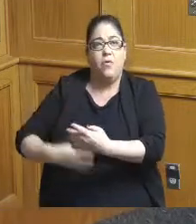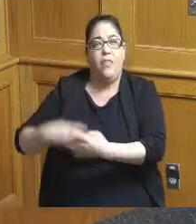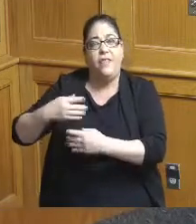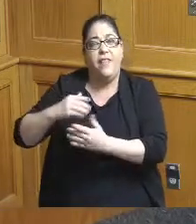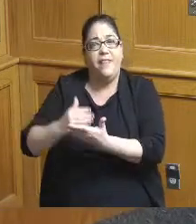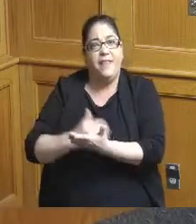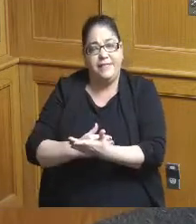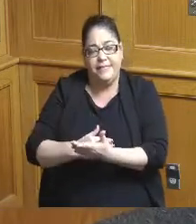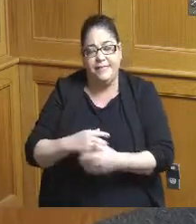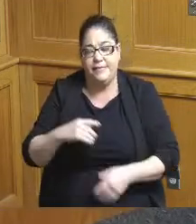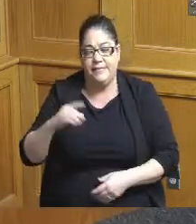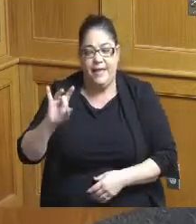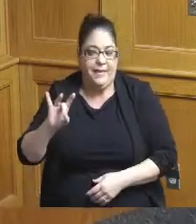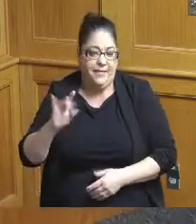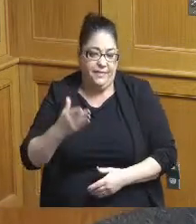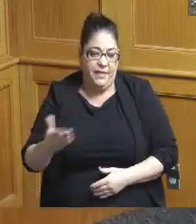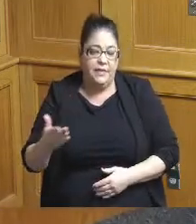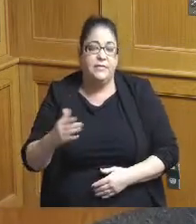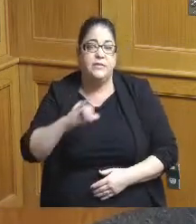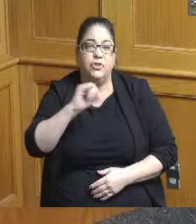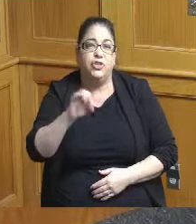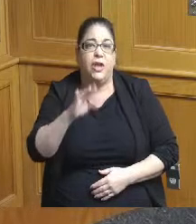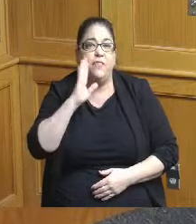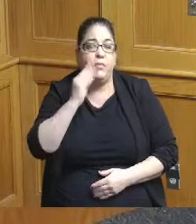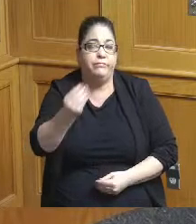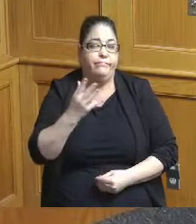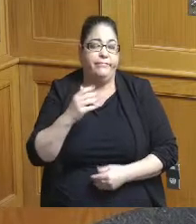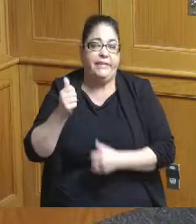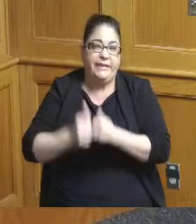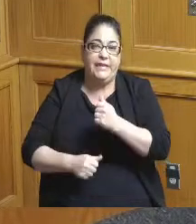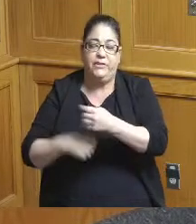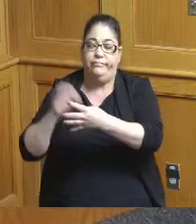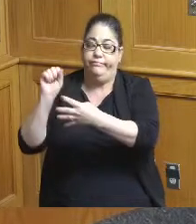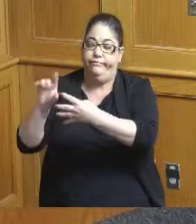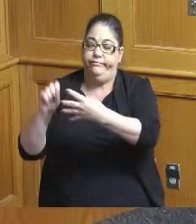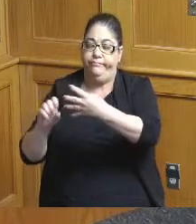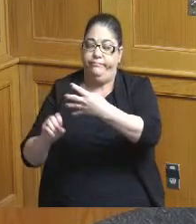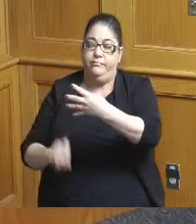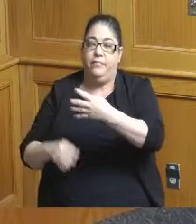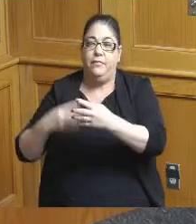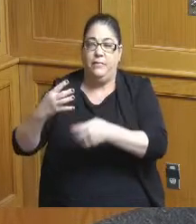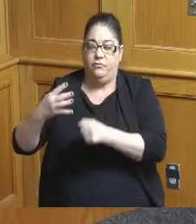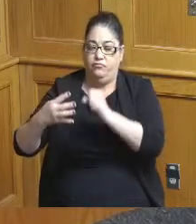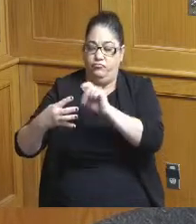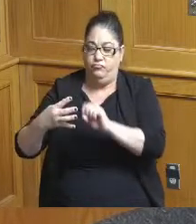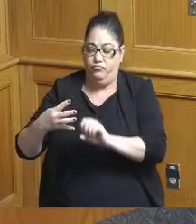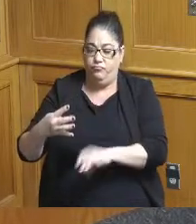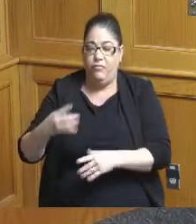of course I know Jeff will give us the amount of money for each one and I think it's enough it's a